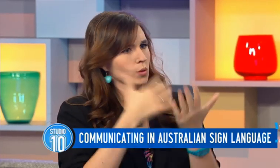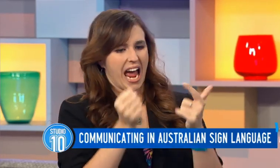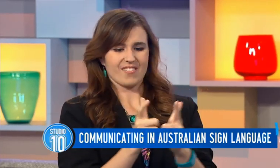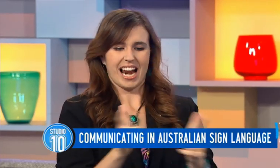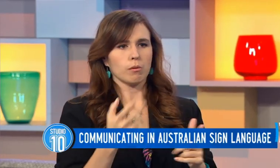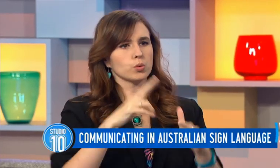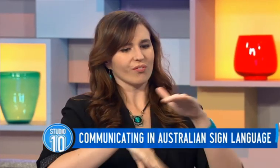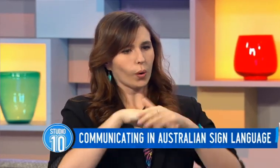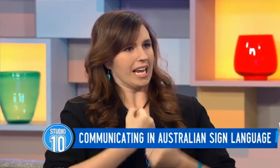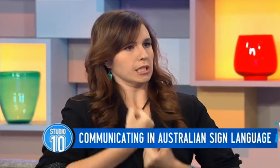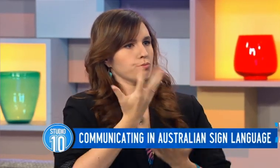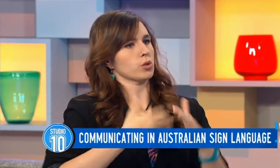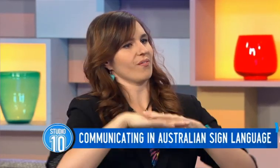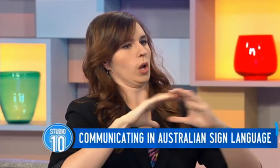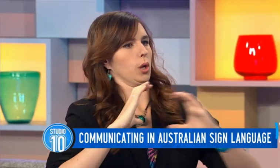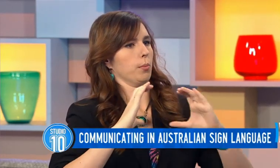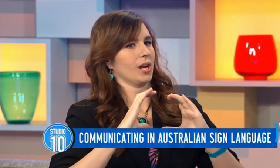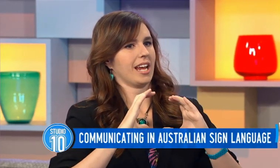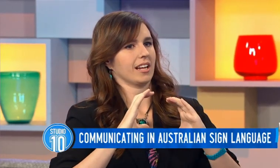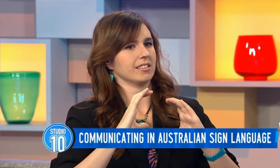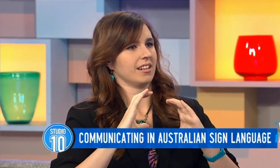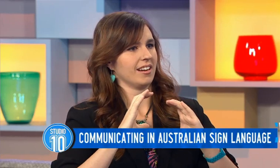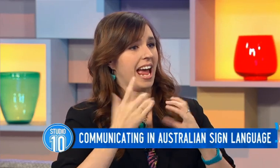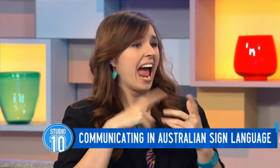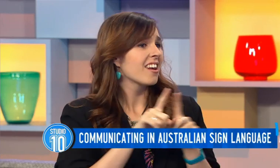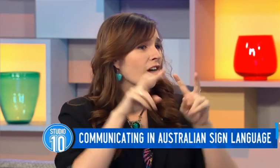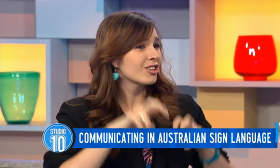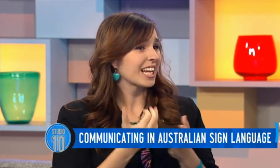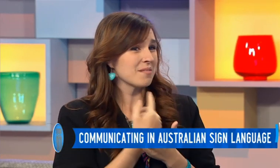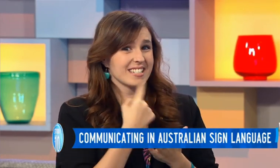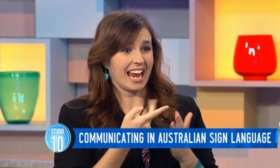they have a right to have a language to fully express themselves and to fully communicate